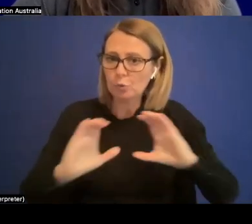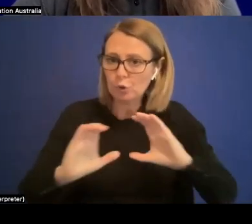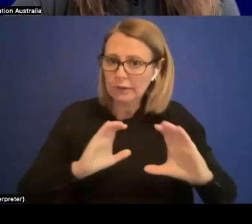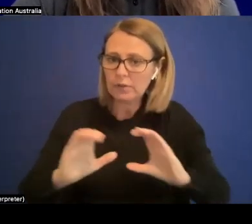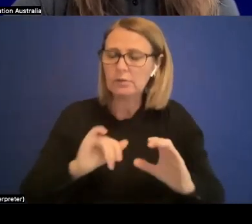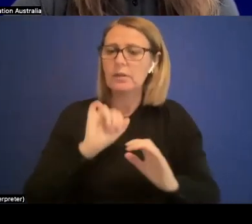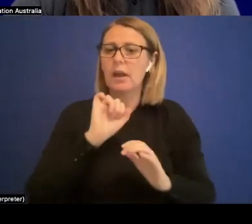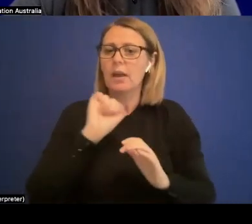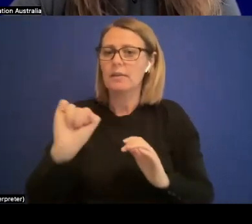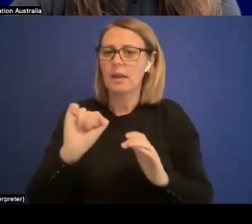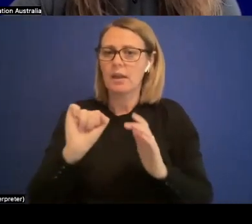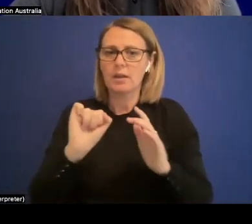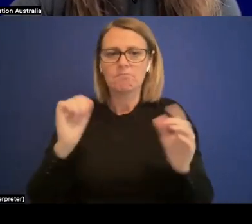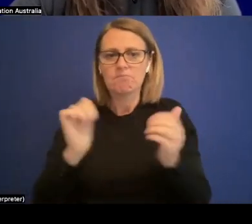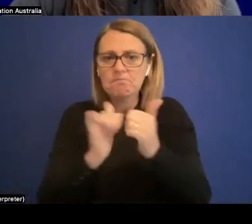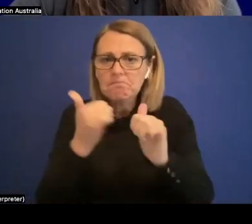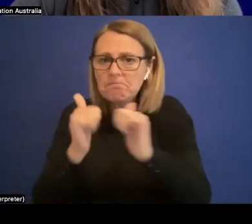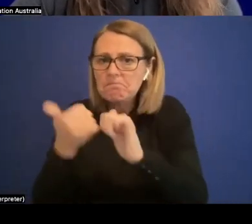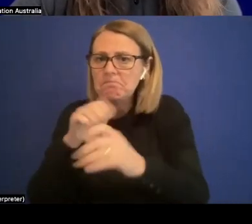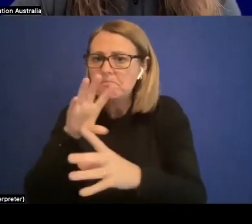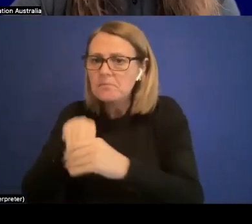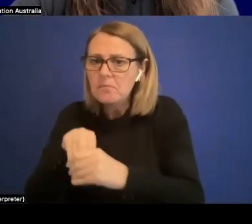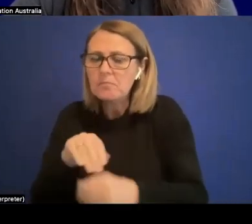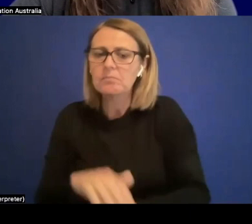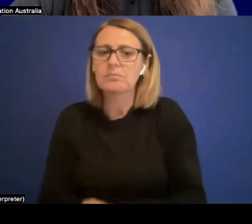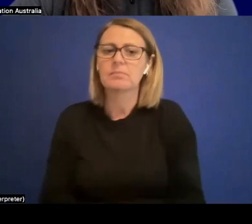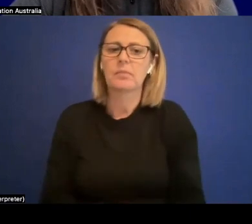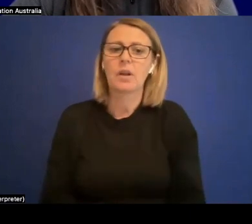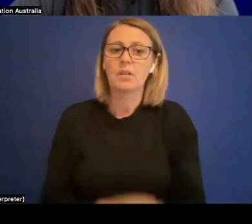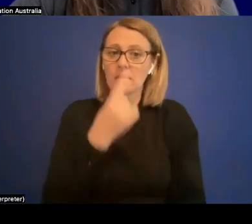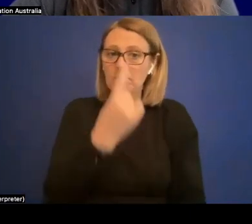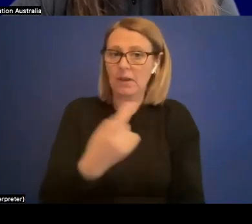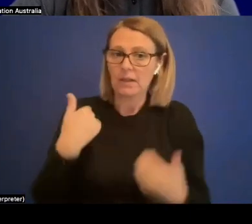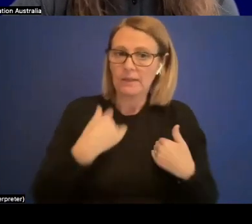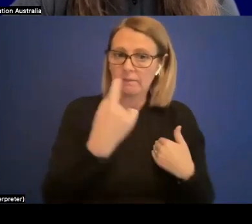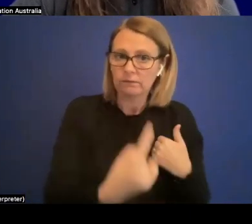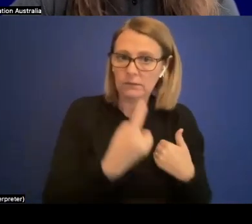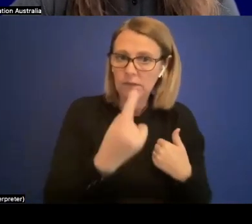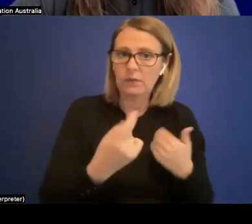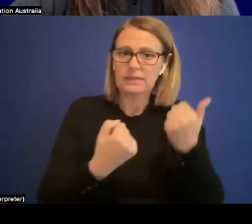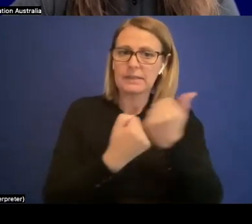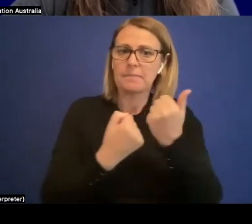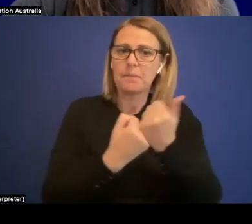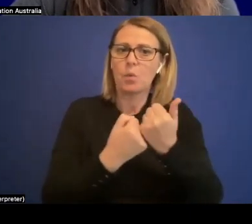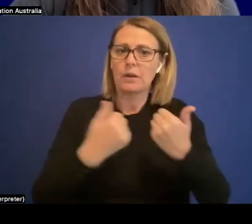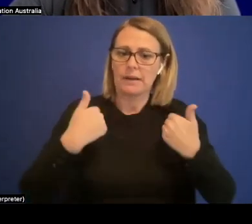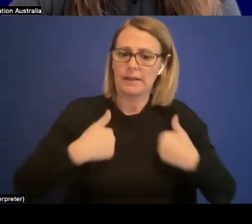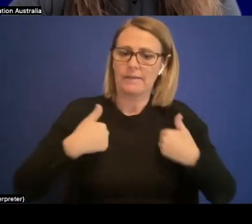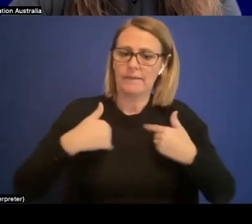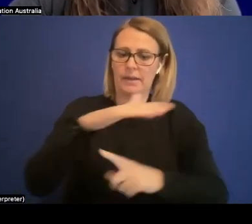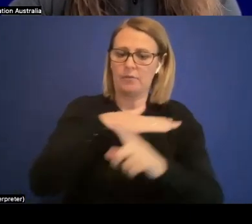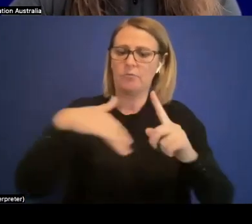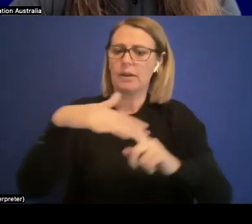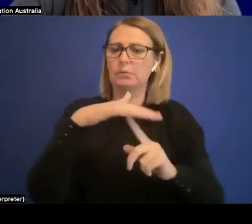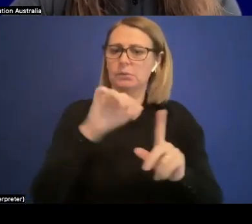options. They're a single occupant in a house in a supported living arrangement. There was deafblind